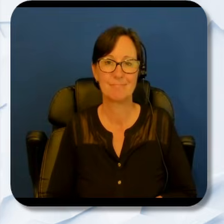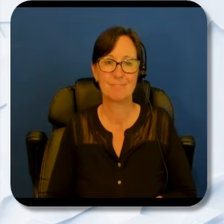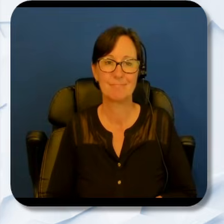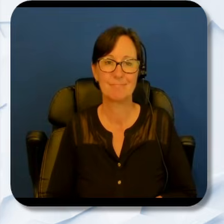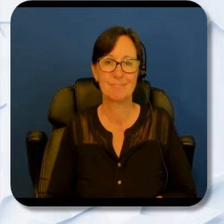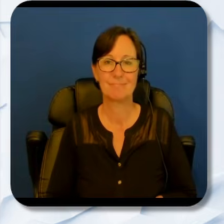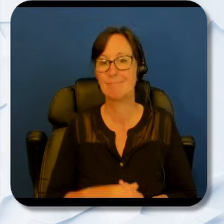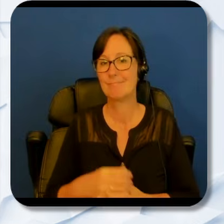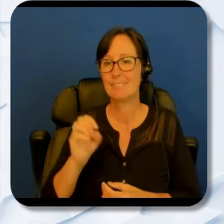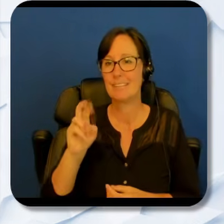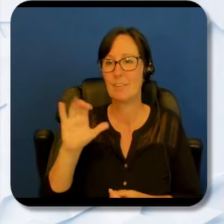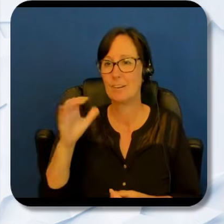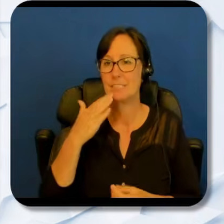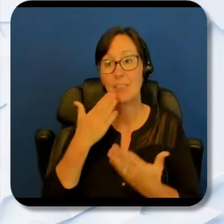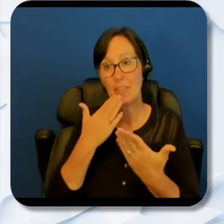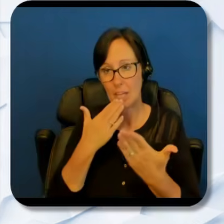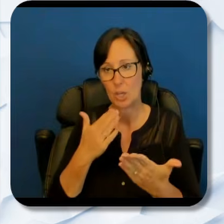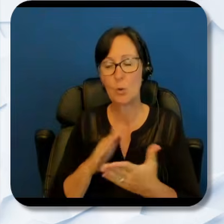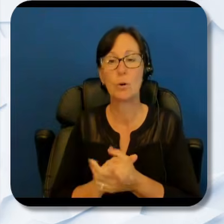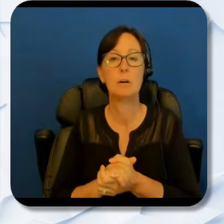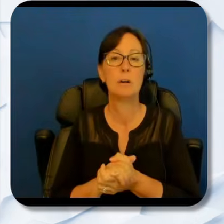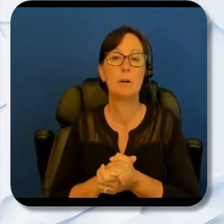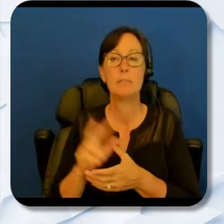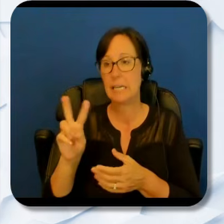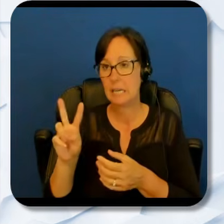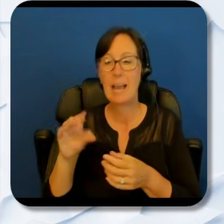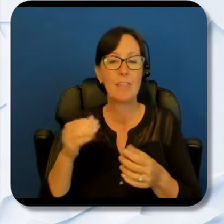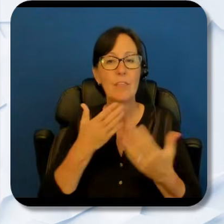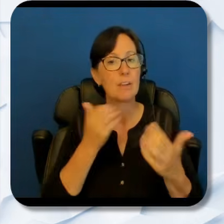[Eric Dunk] Great, thank you so much, V, and big thanks to all of our panelists,